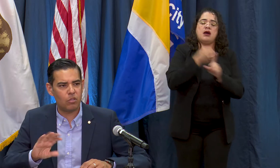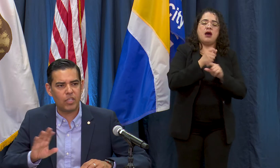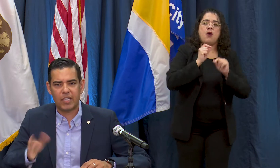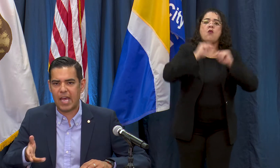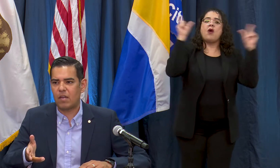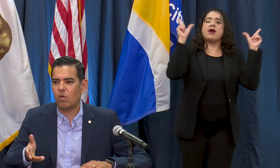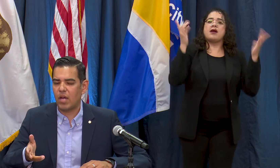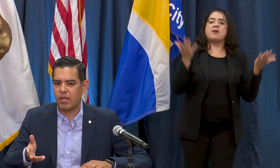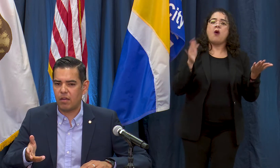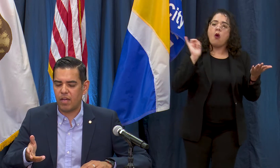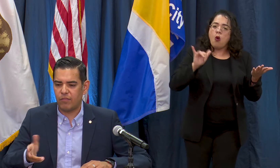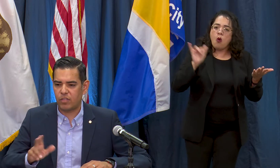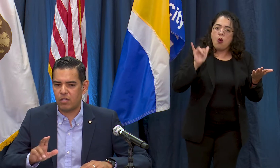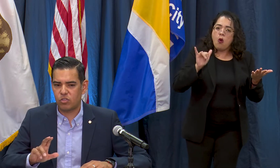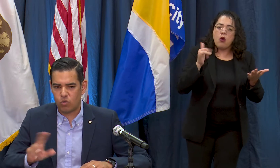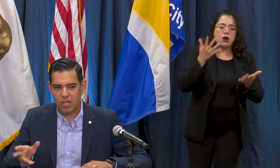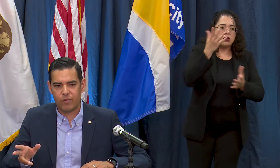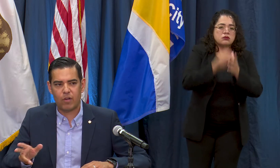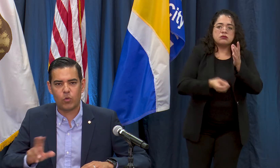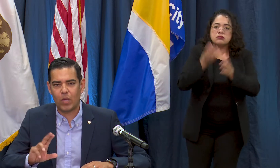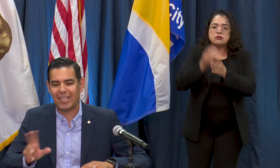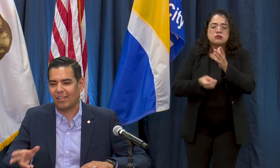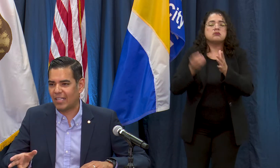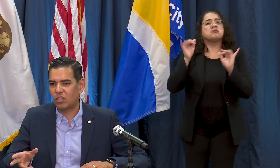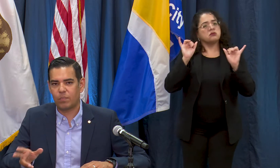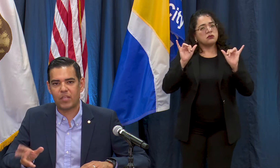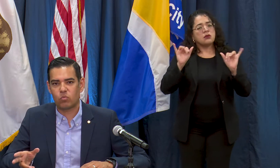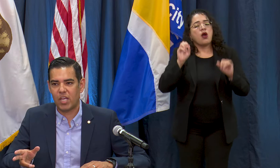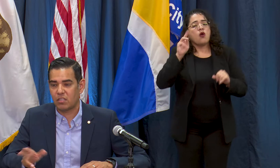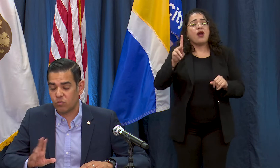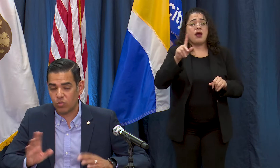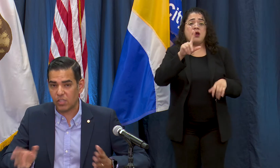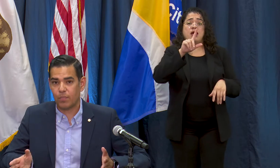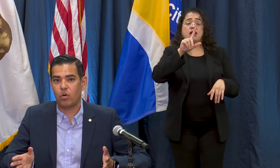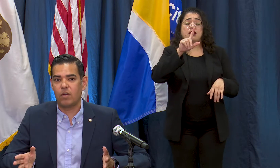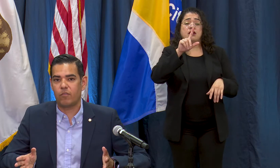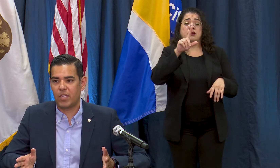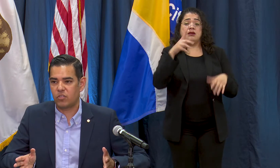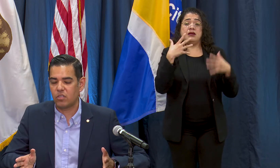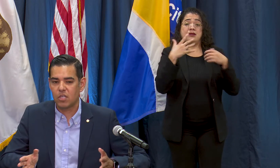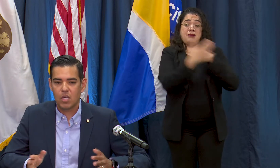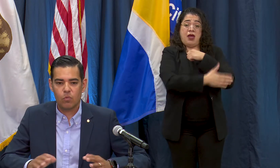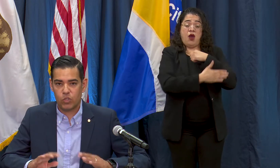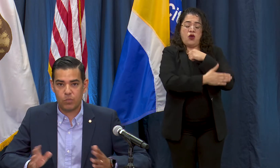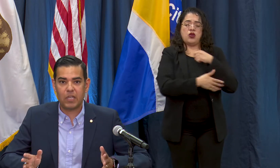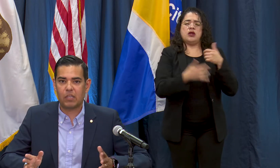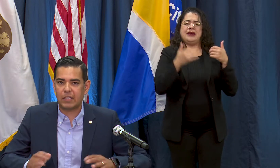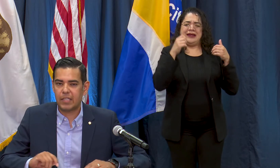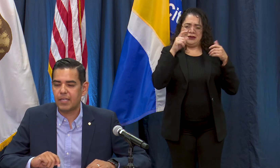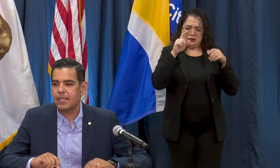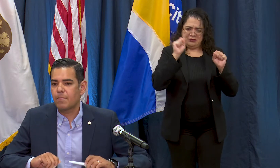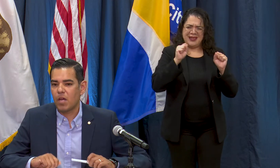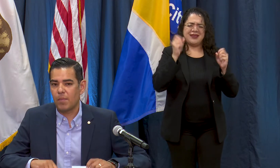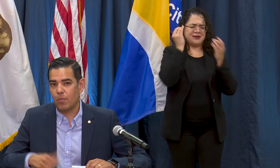looking at and is trying to figure out the way to collect it the best way because it's really important information, we should be collecting and I'm